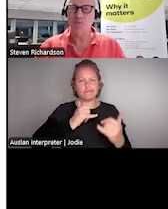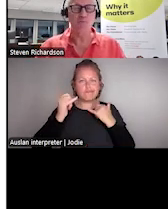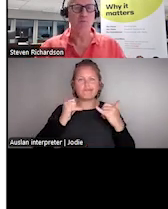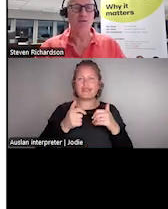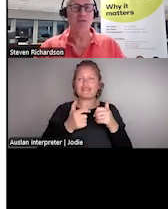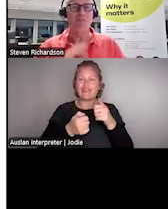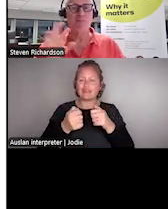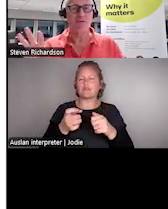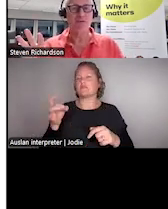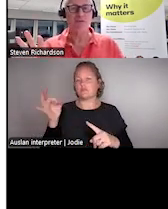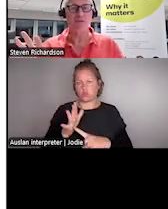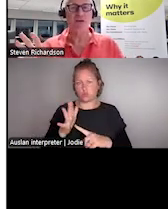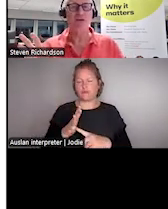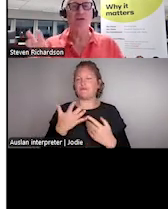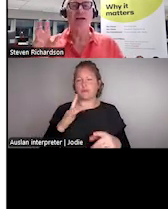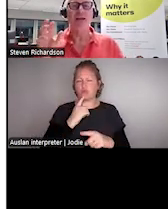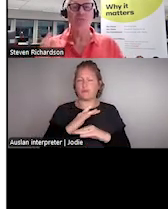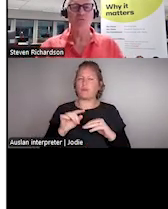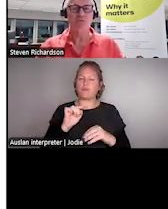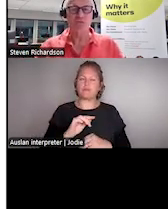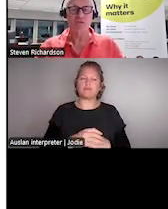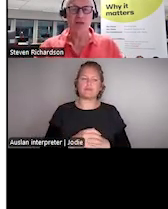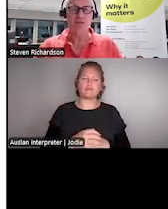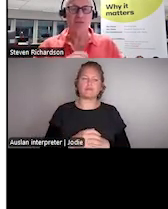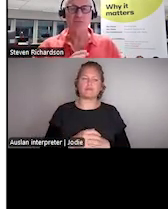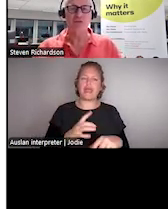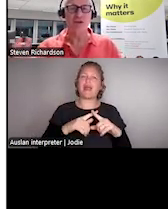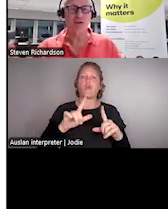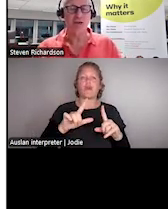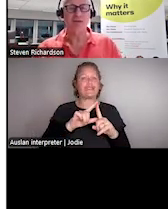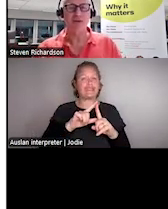important. We touched on that. And of course your digital assets which are going out